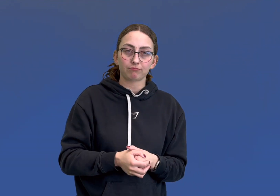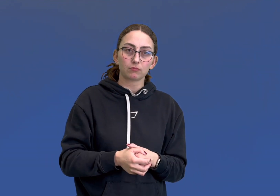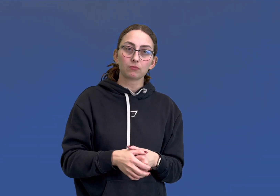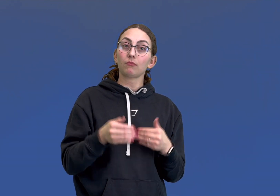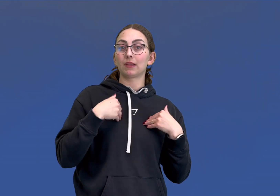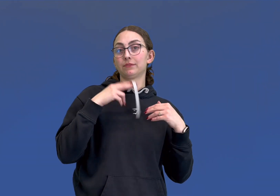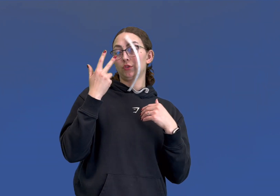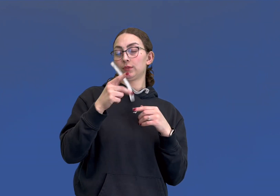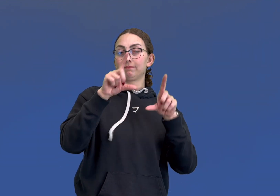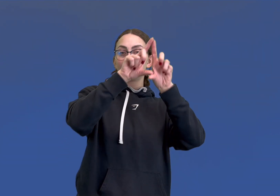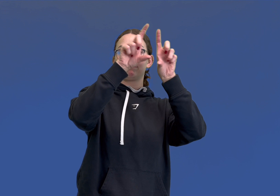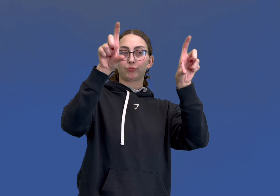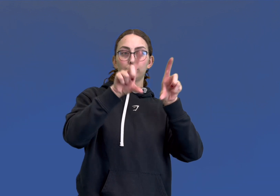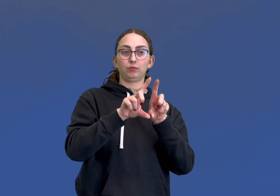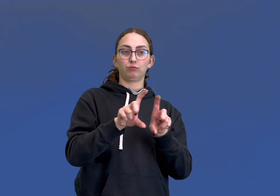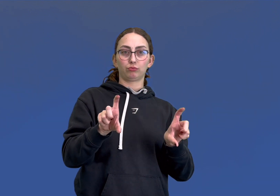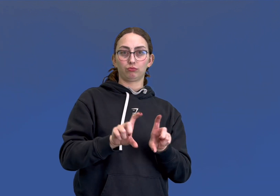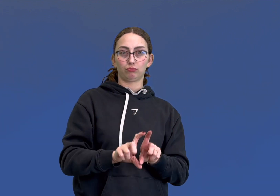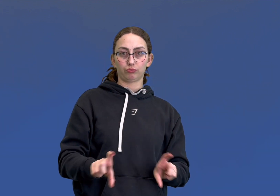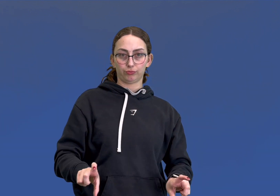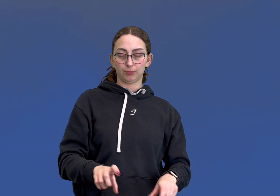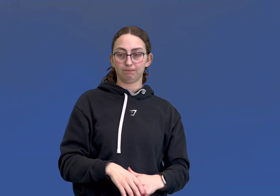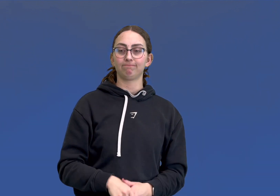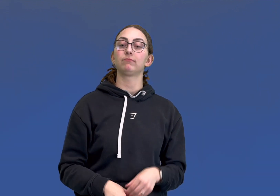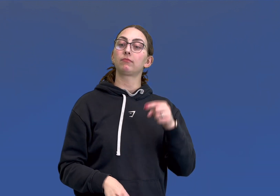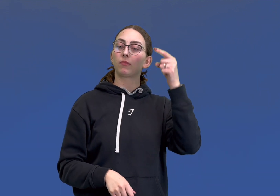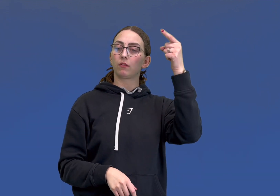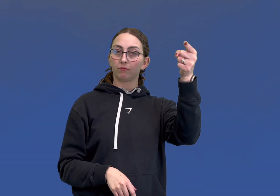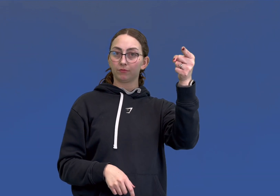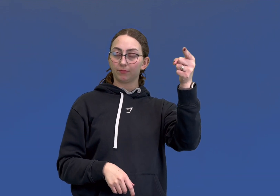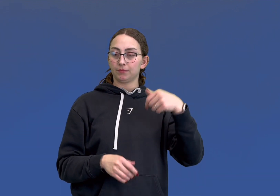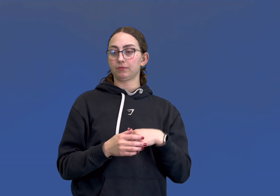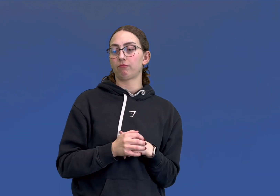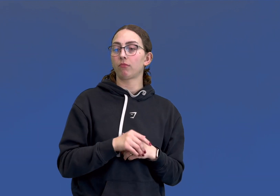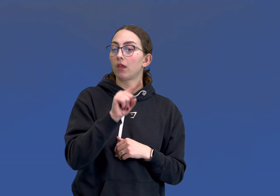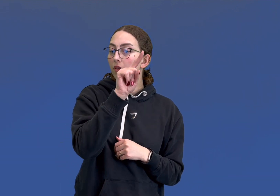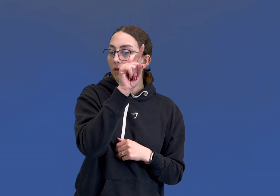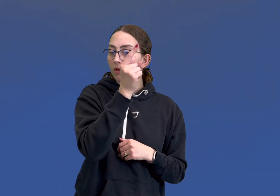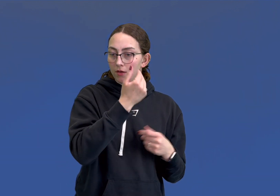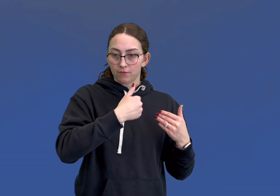There are three sections to discuss, the first